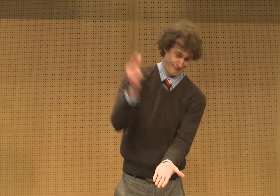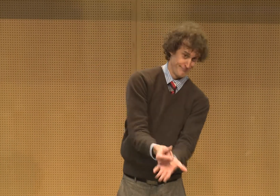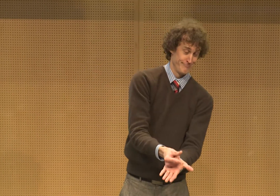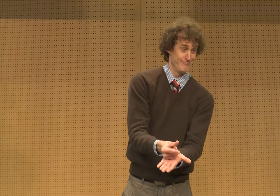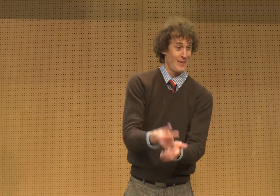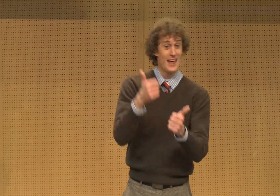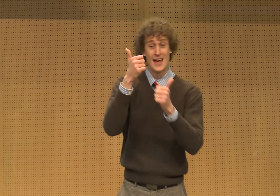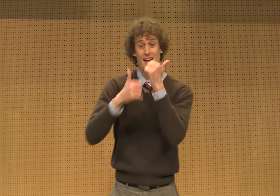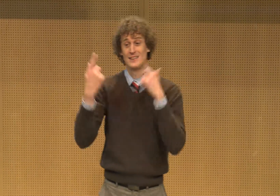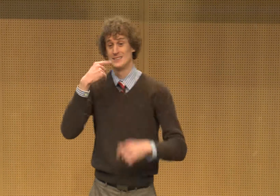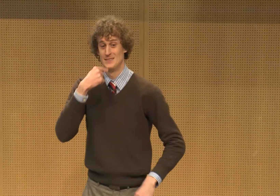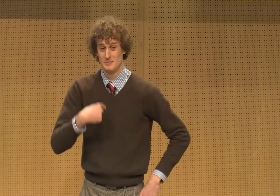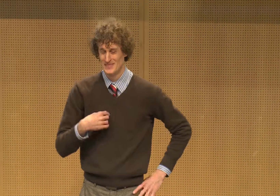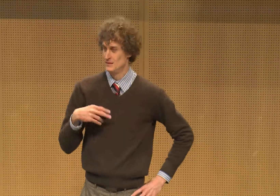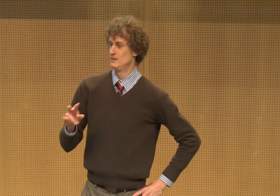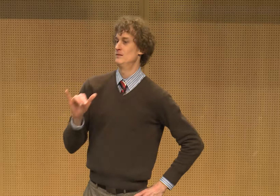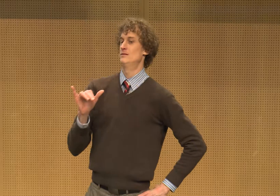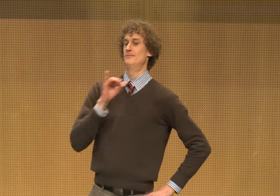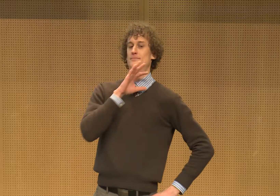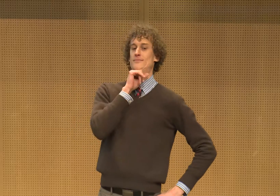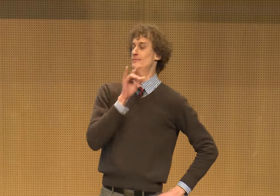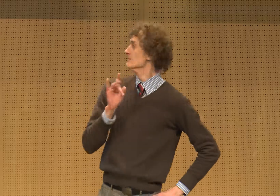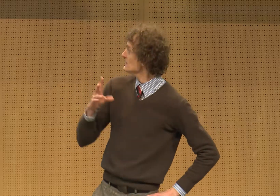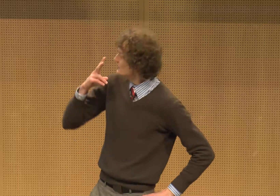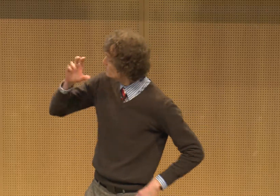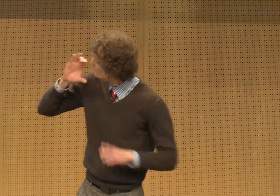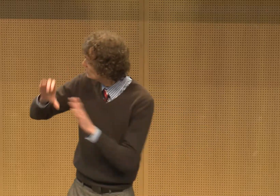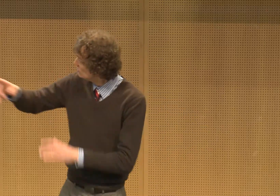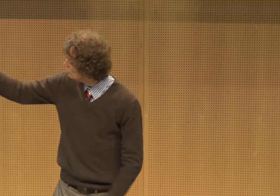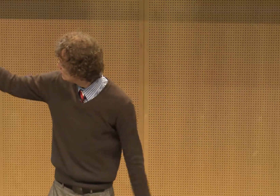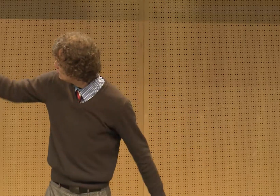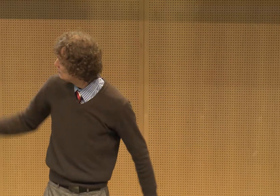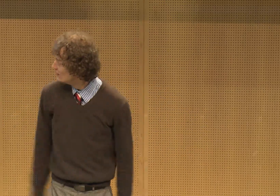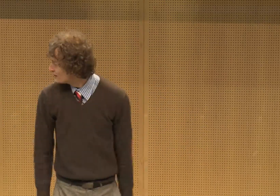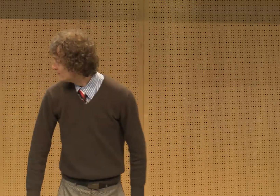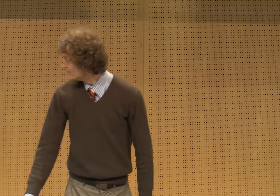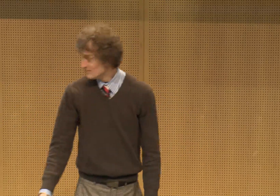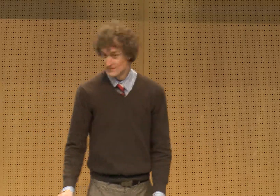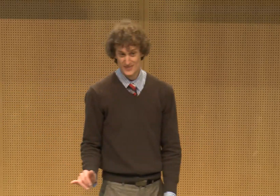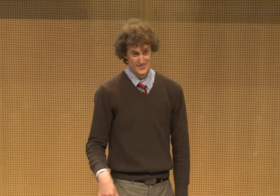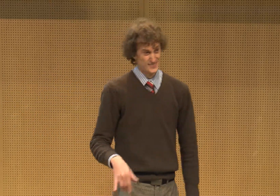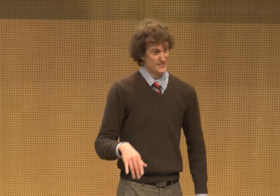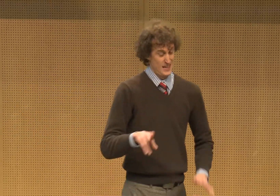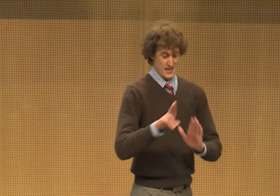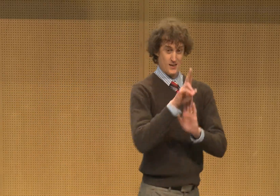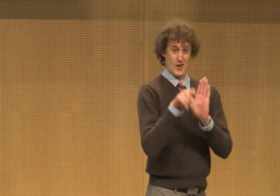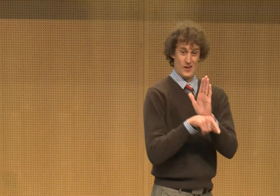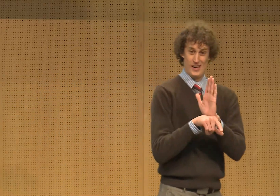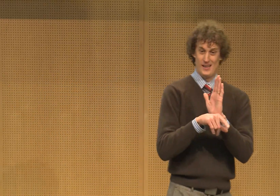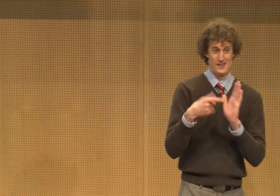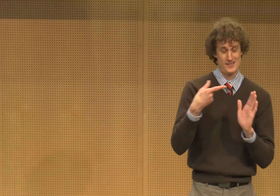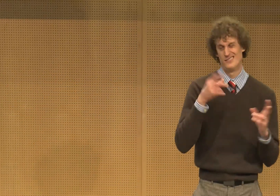So eventually I did graduate. Now, this is what people would tell me.